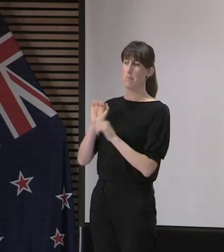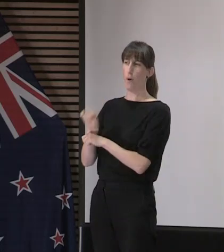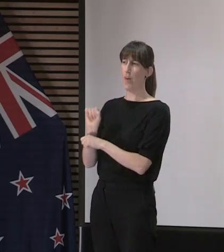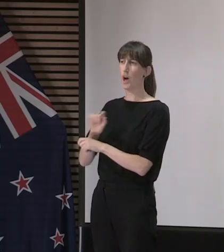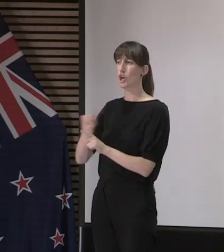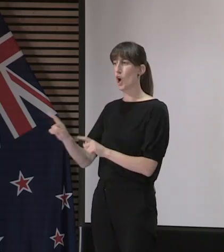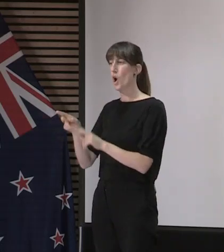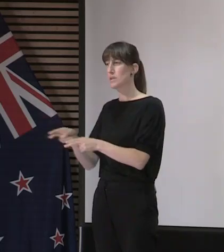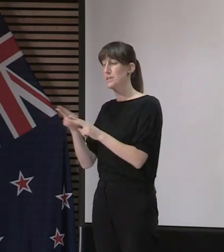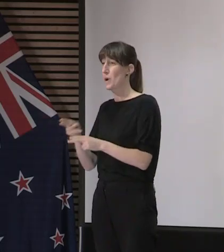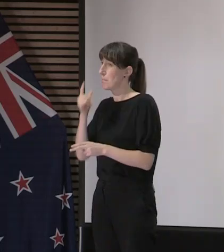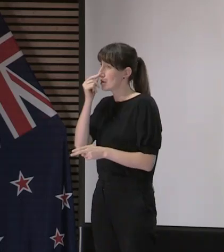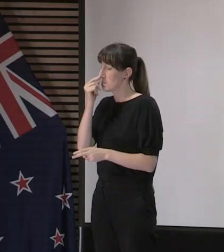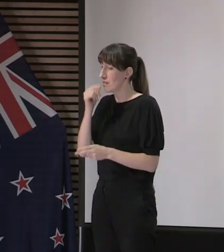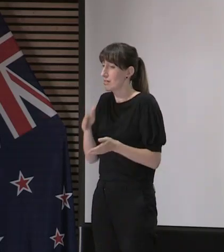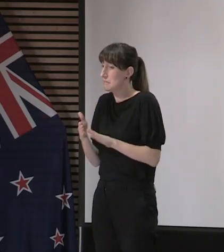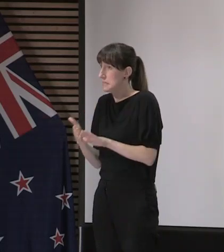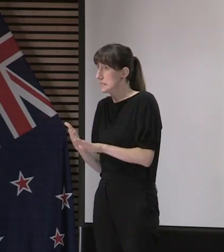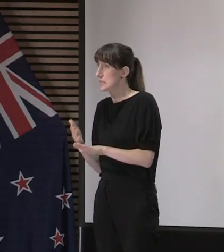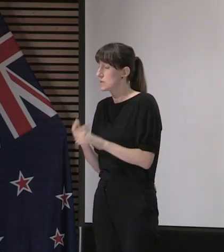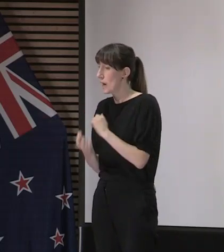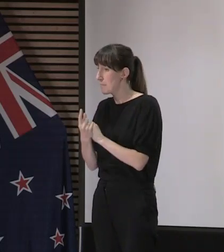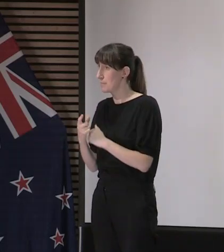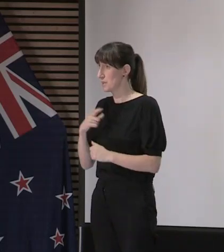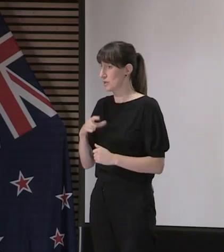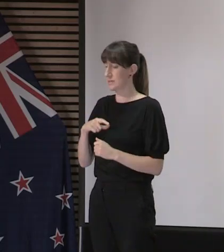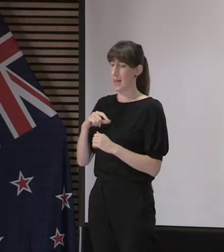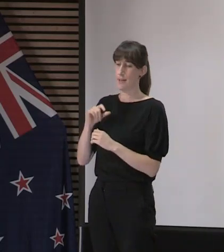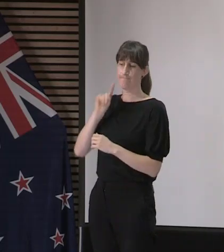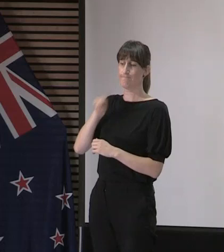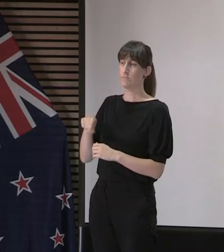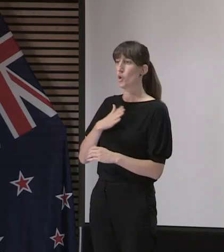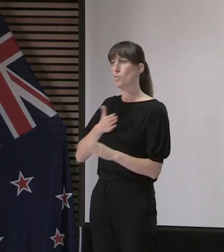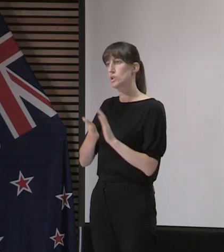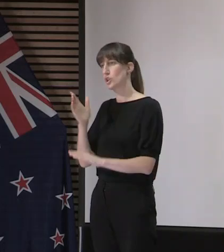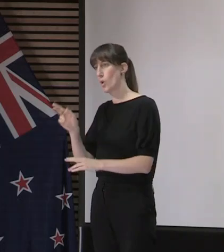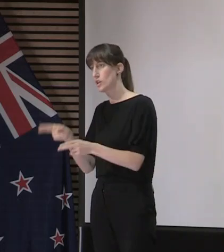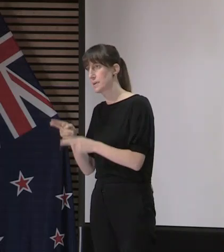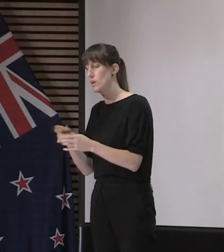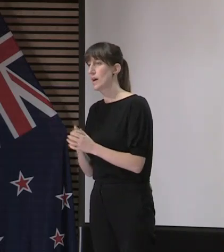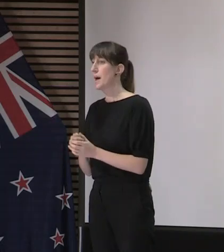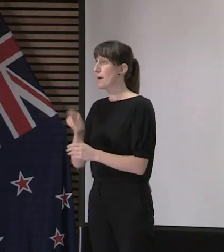at those countries - and I this the Netherlands is an example and the US may be another one - where actually